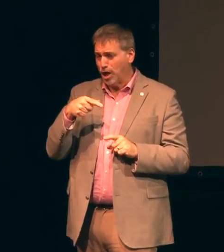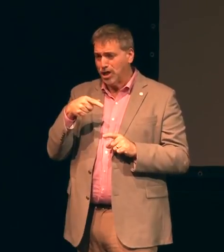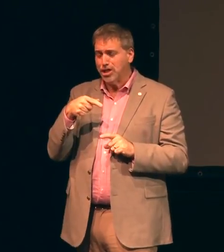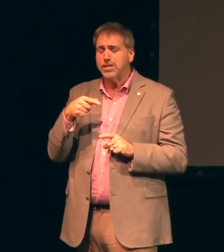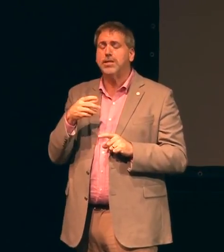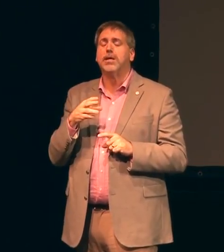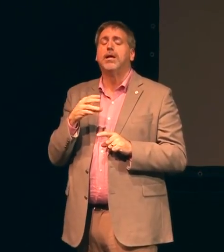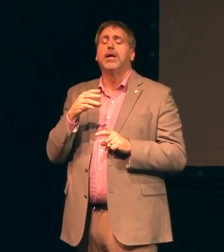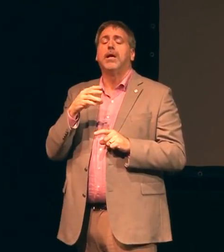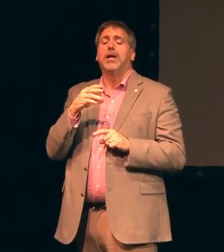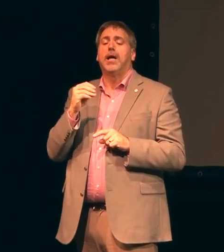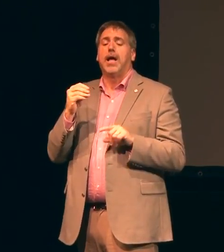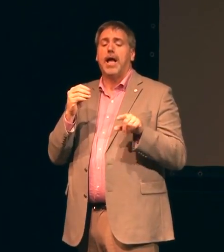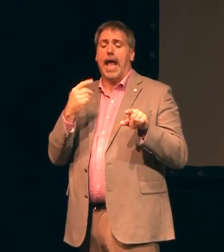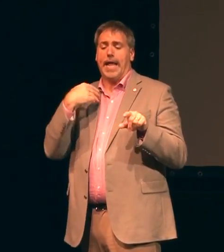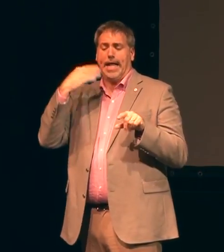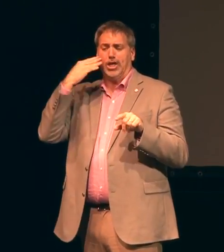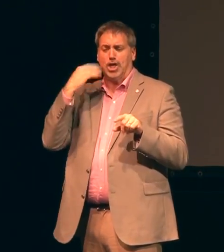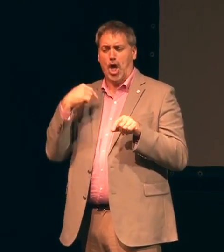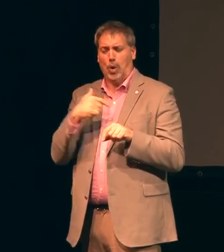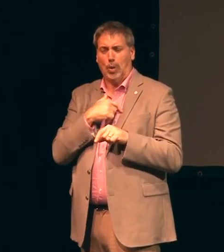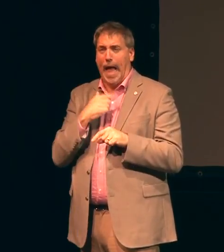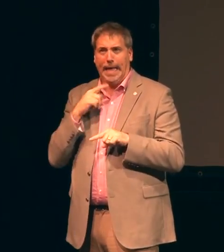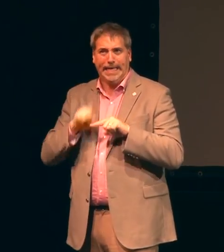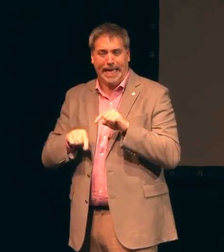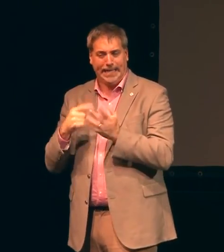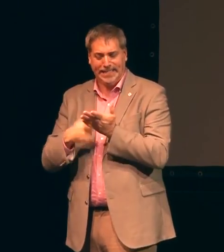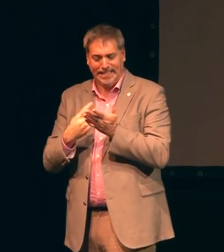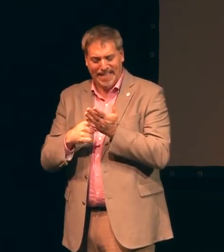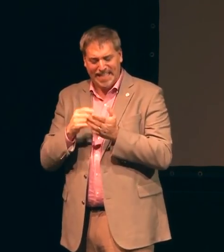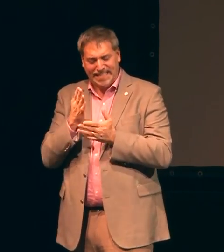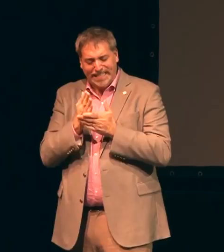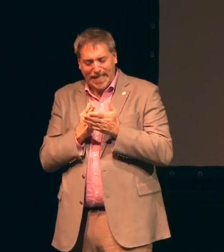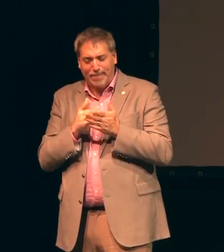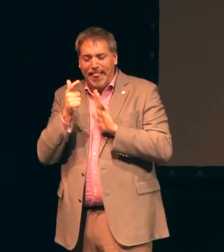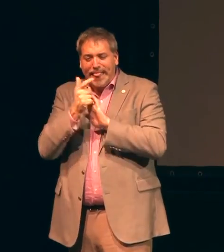from the NAD head quarters for them and I can't